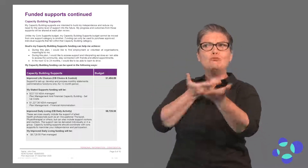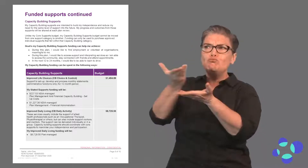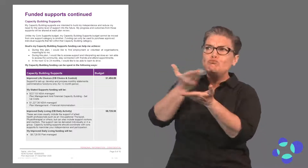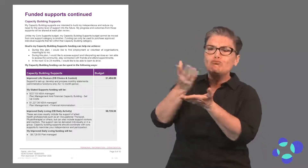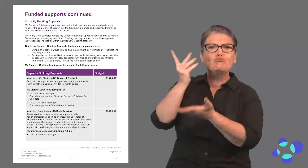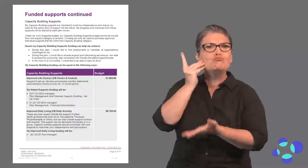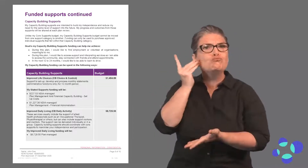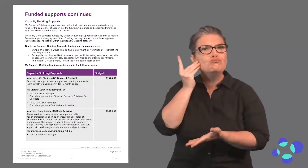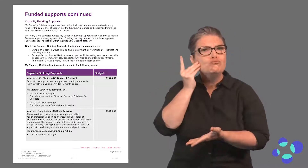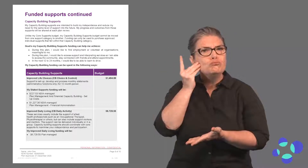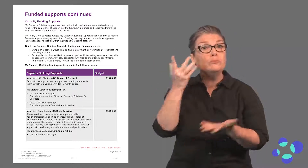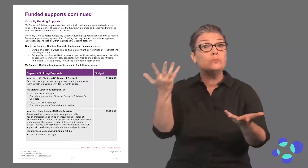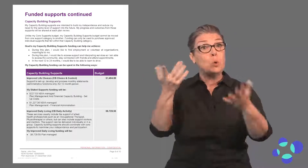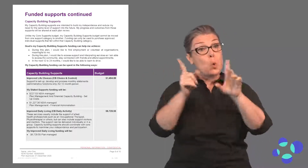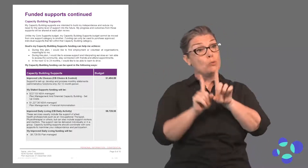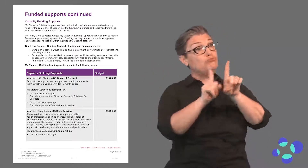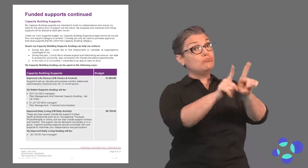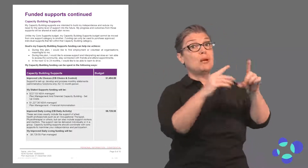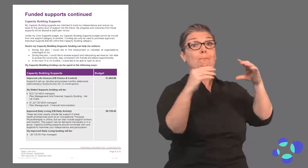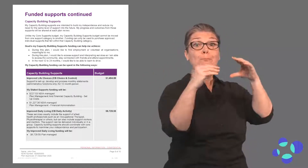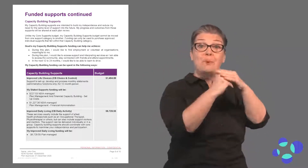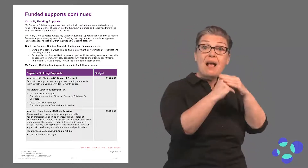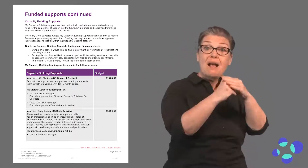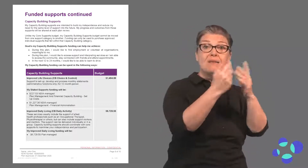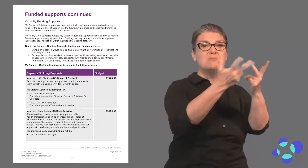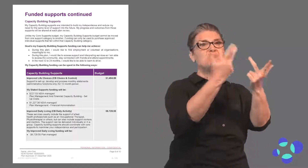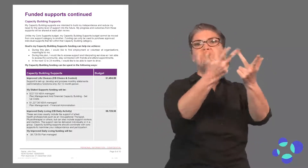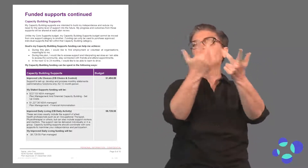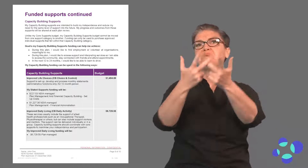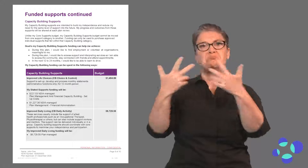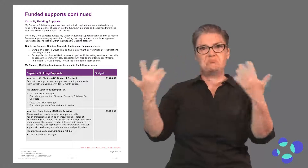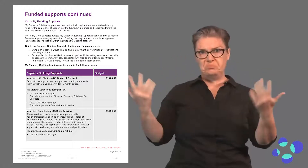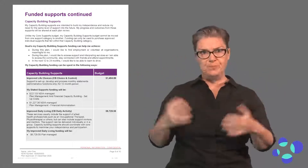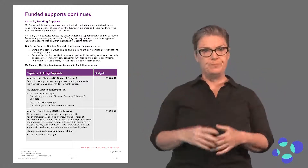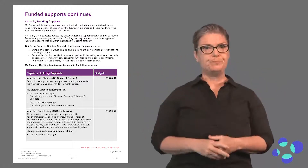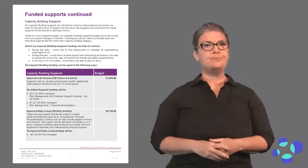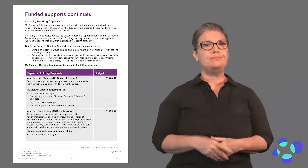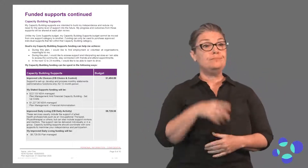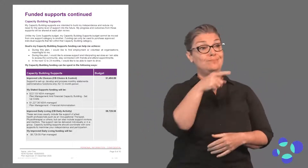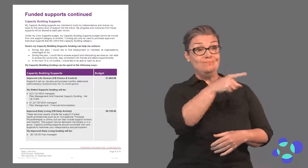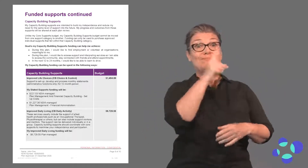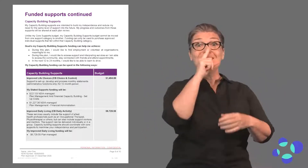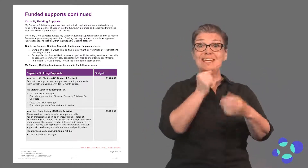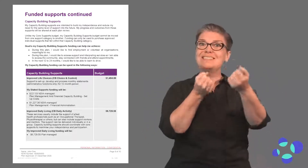attending appointments in the community such as Telstra or the bank and so forth.